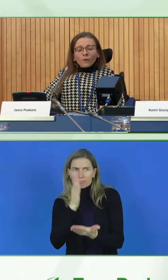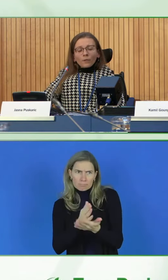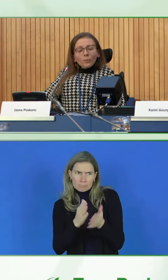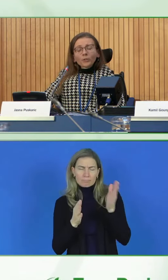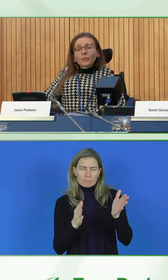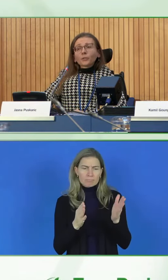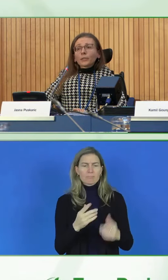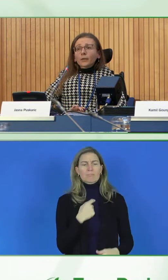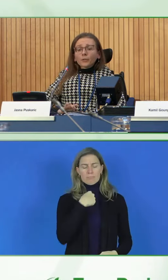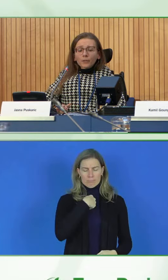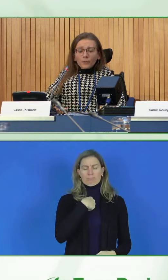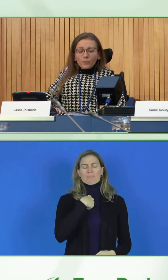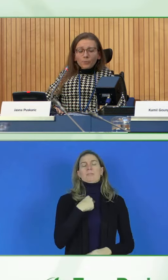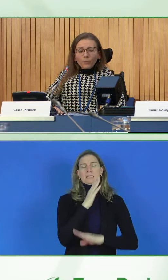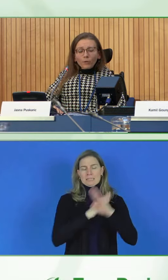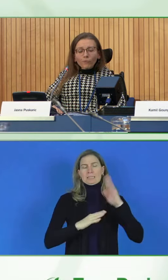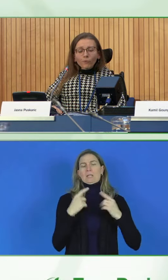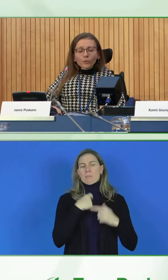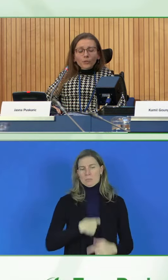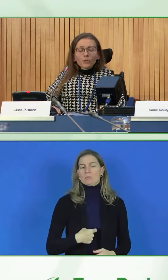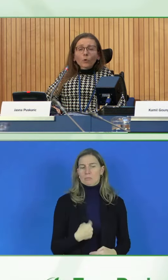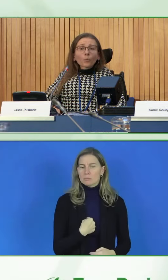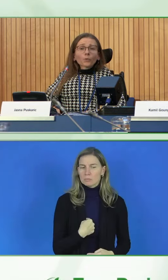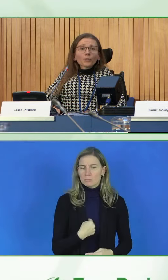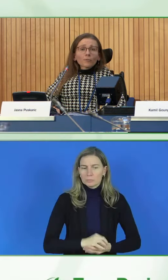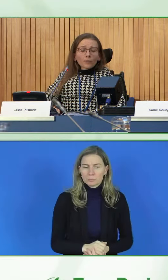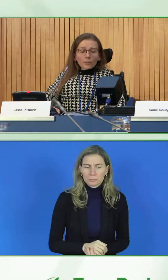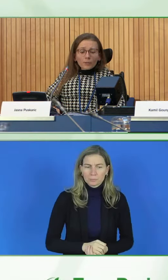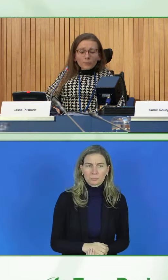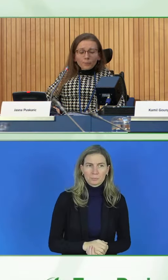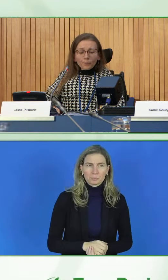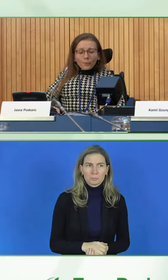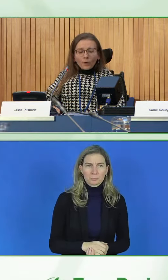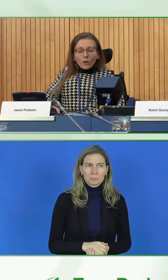The particularities. First, the cooperative nurse.